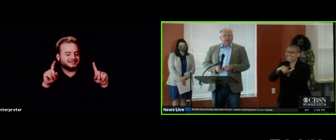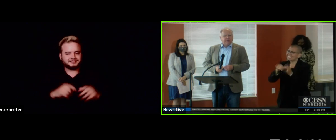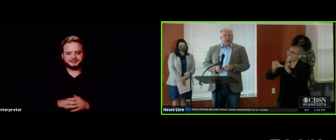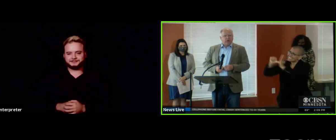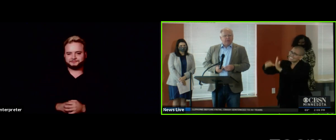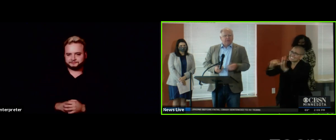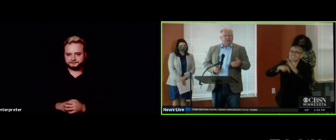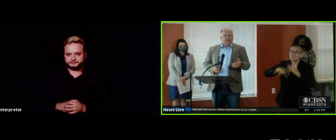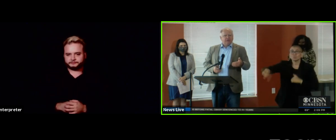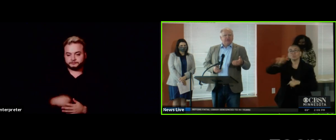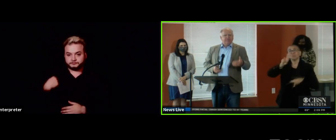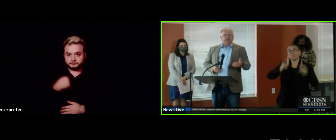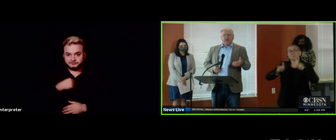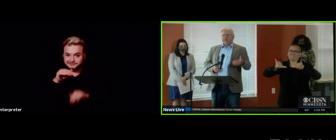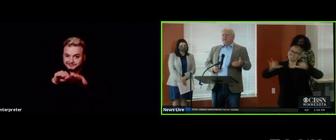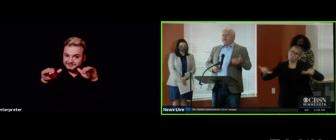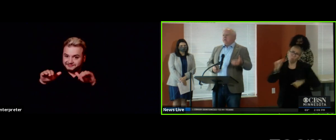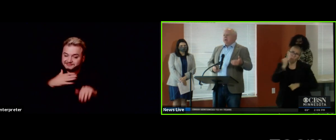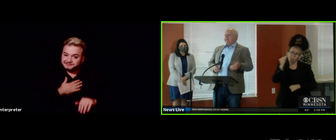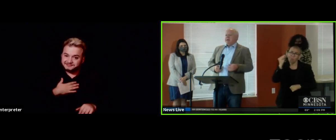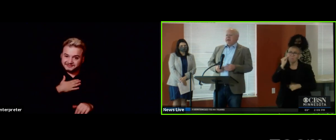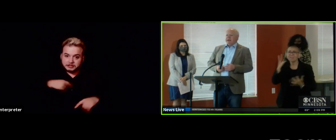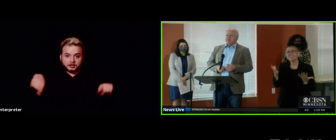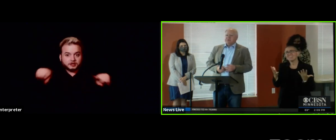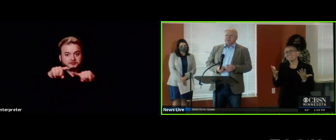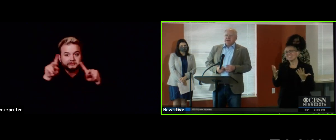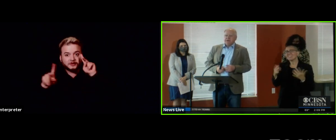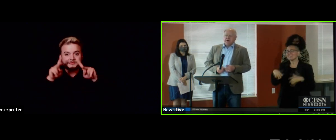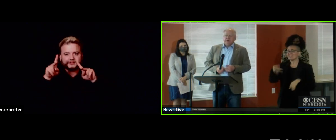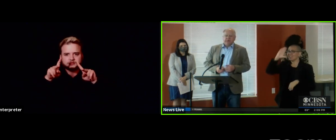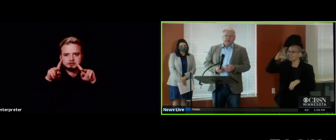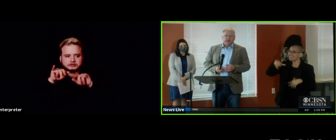have a home it's also very difficult if they don't have that extra $600 that was coming